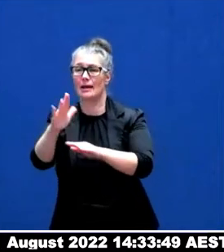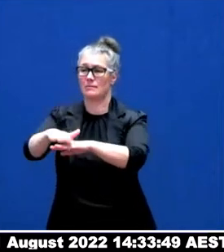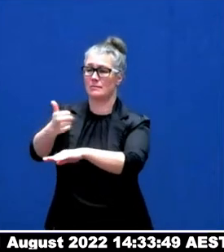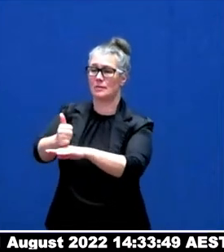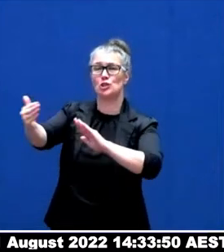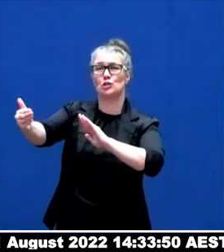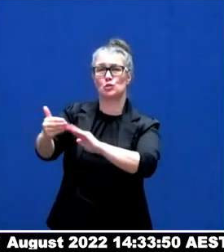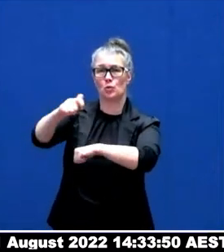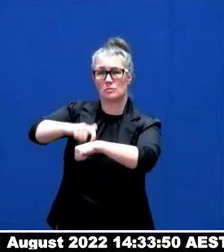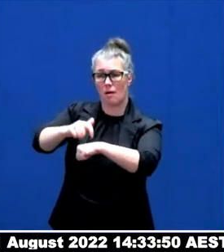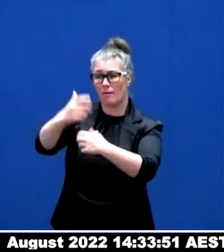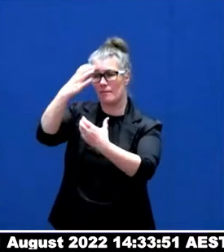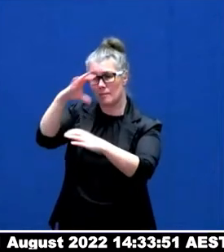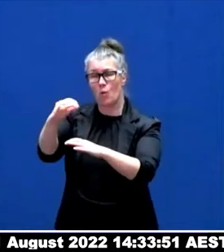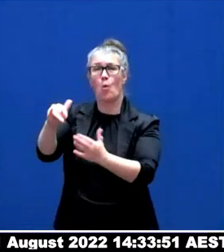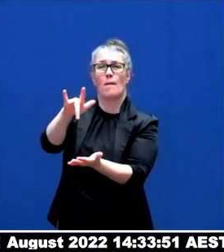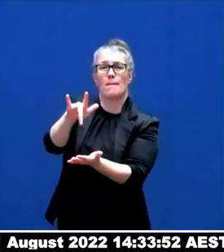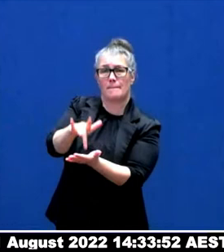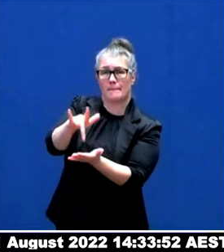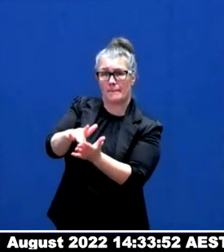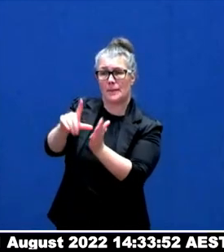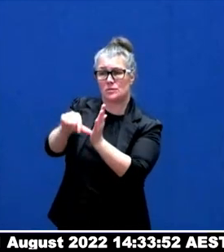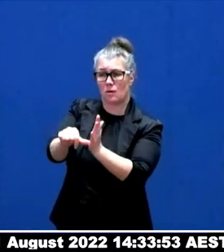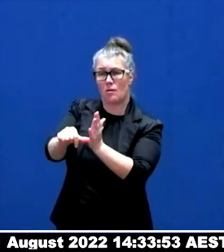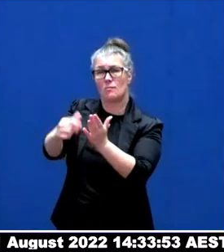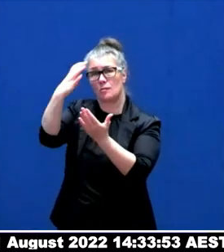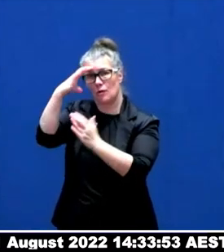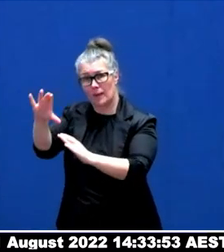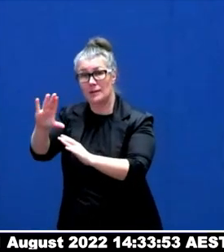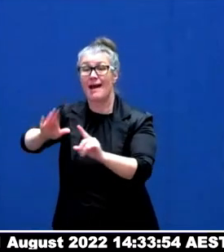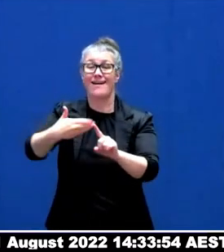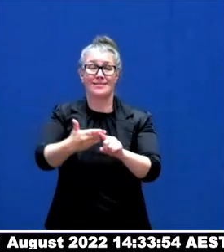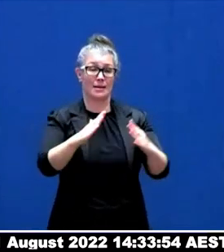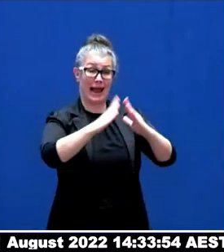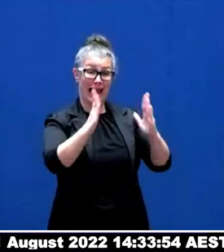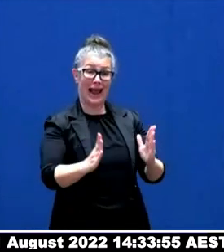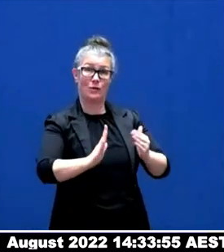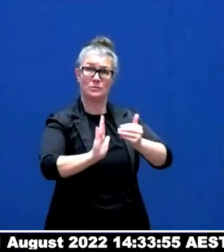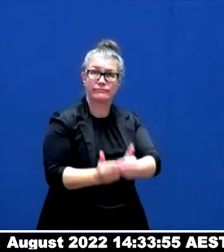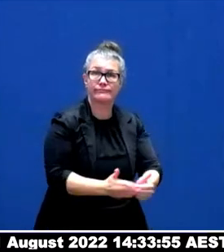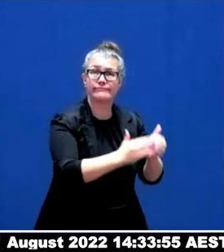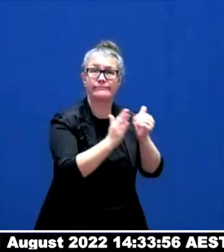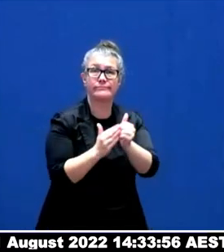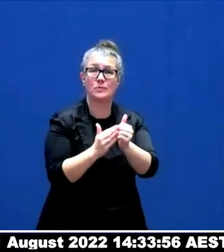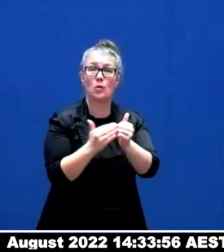into their plan until their house was repaired or if they could return to their previous accommodation.